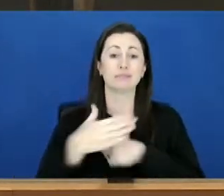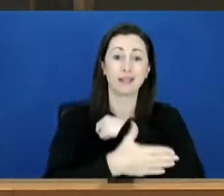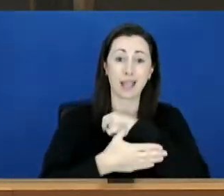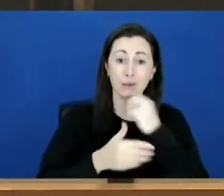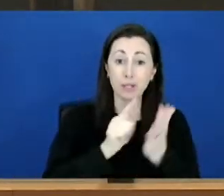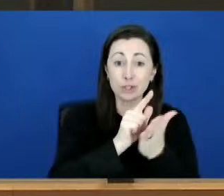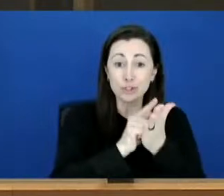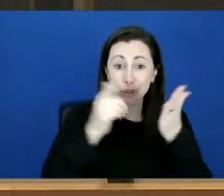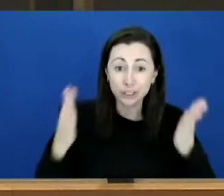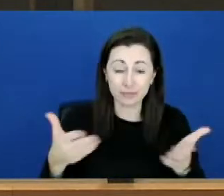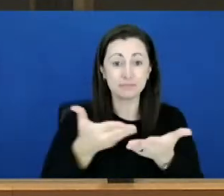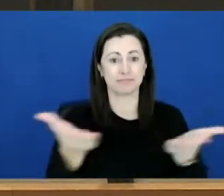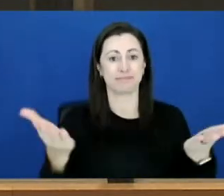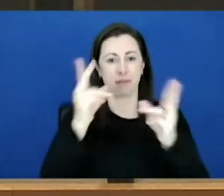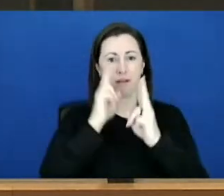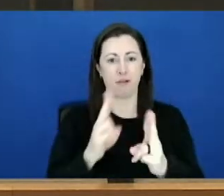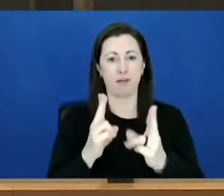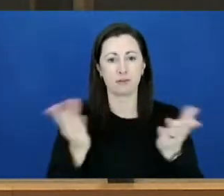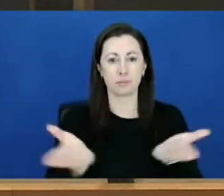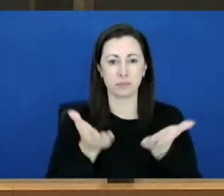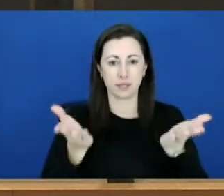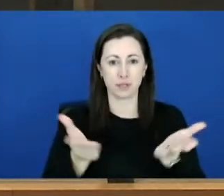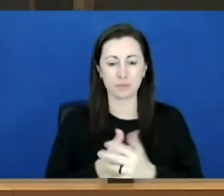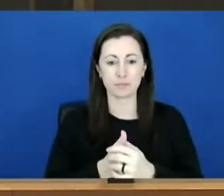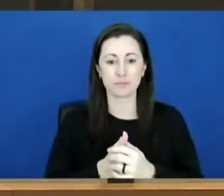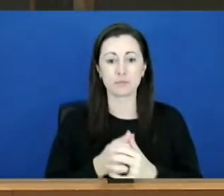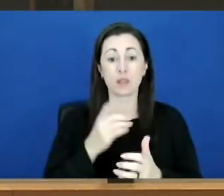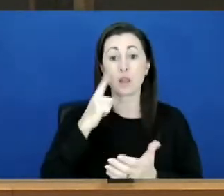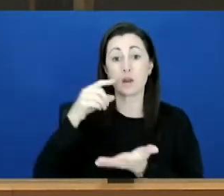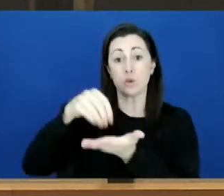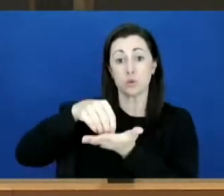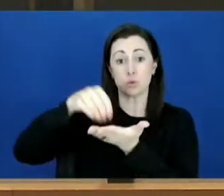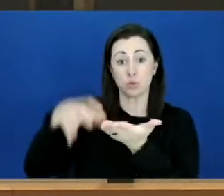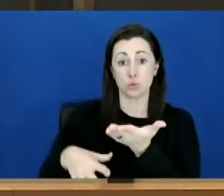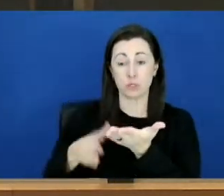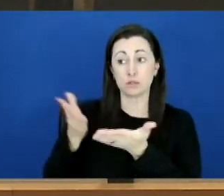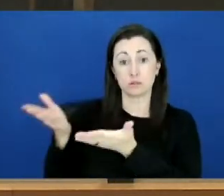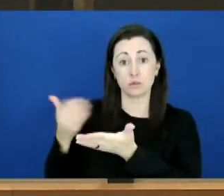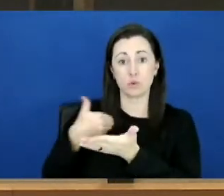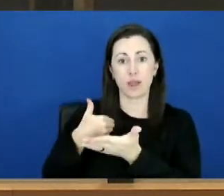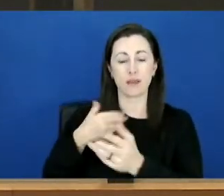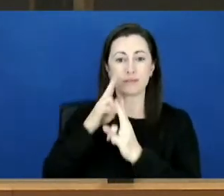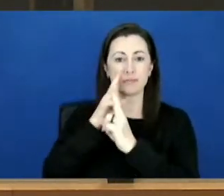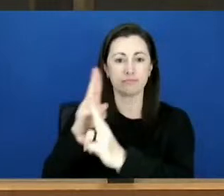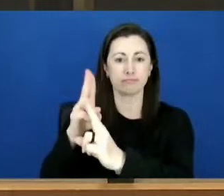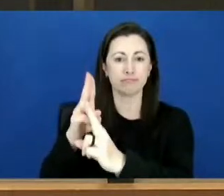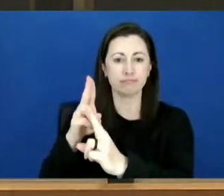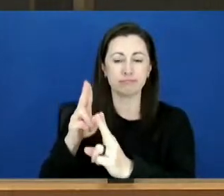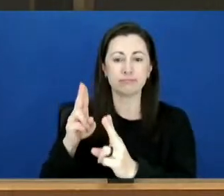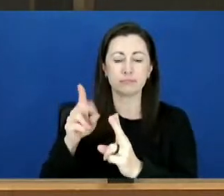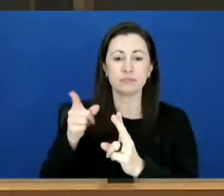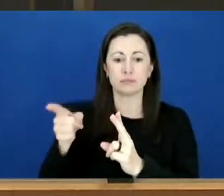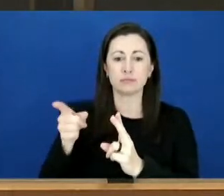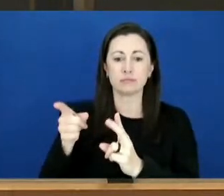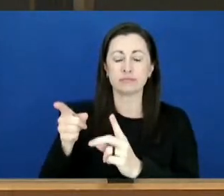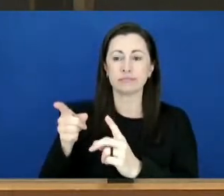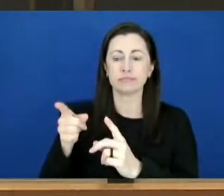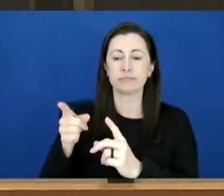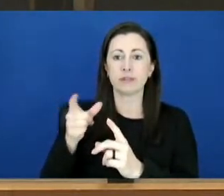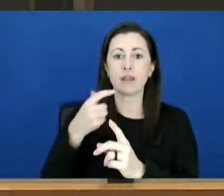DIORIO, TO THE CLERK'S, TO THE